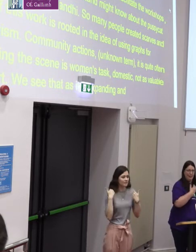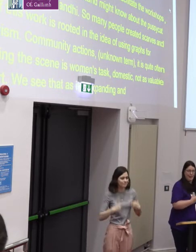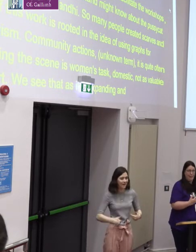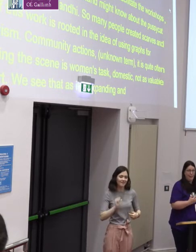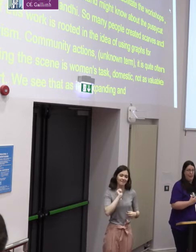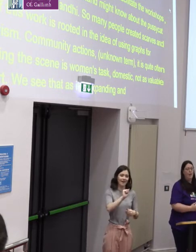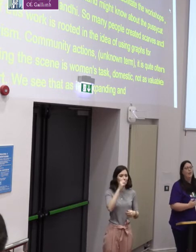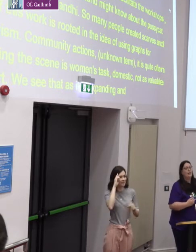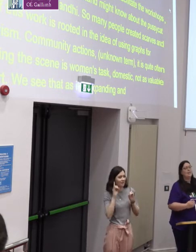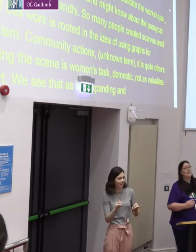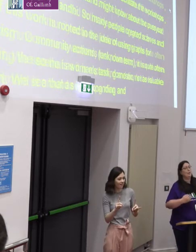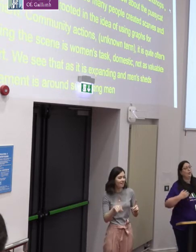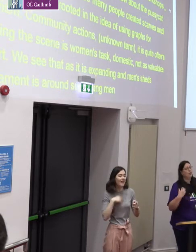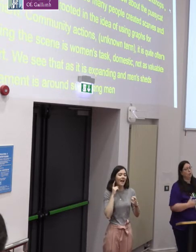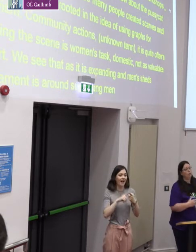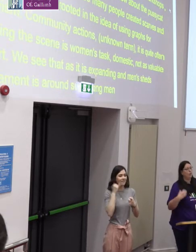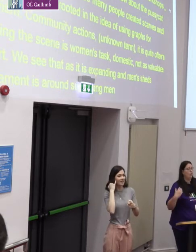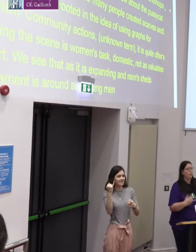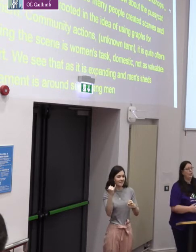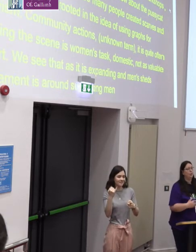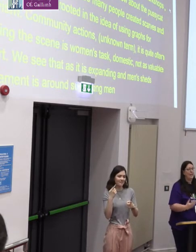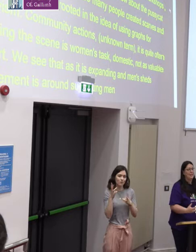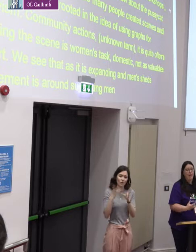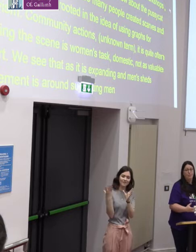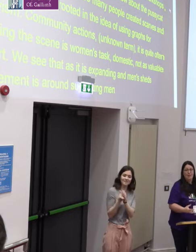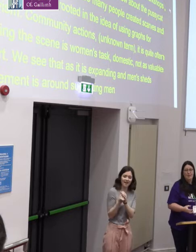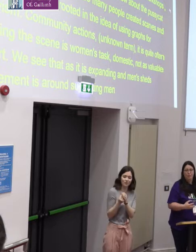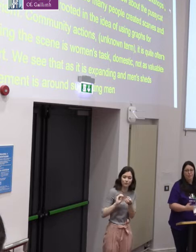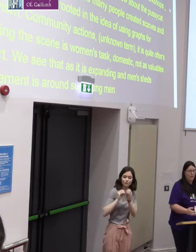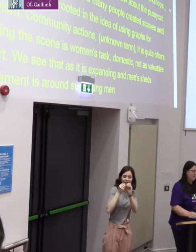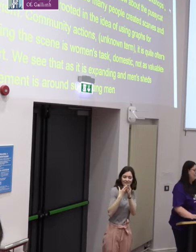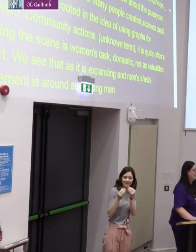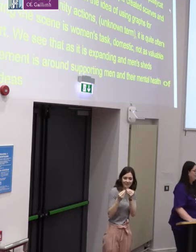mental health of the ideas of workshops to create objects like this.